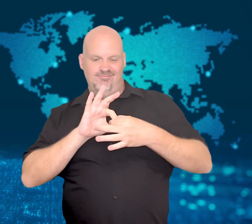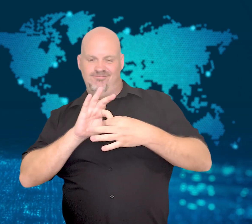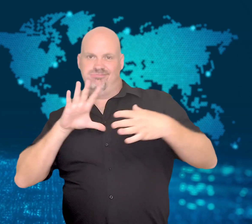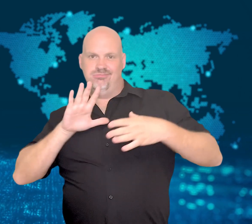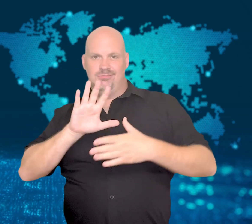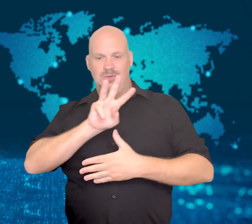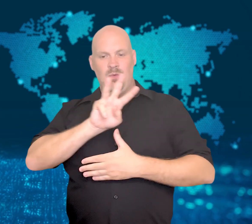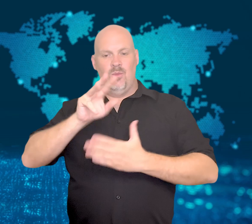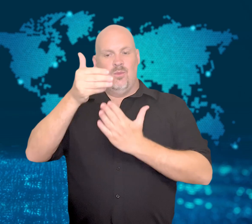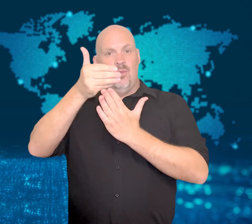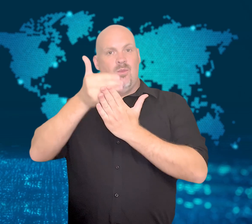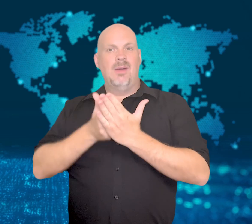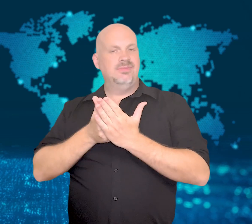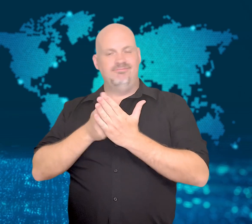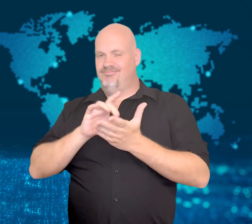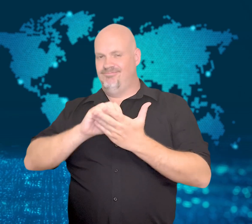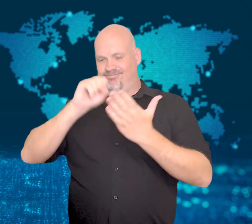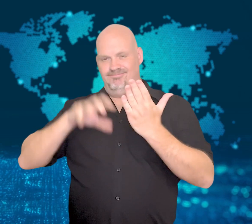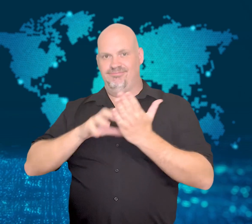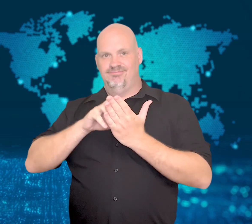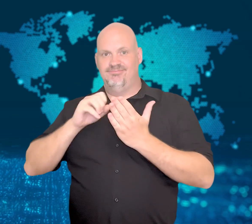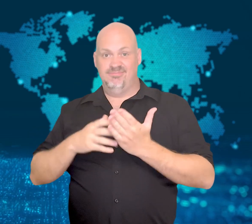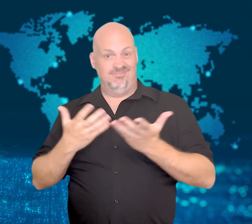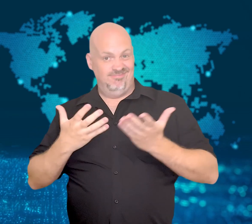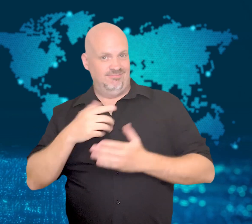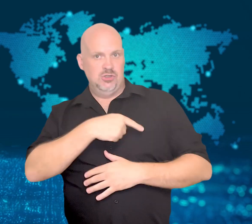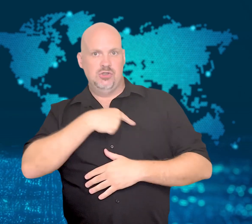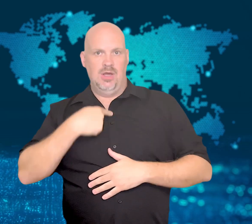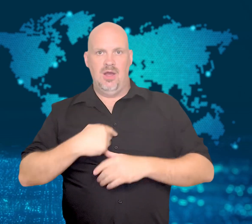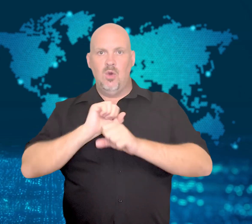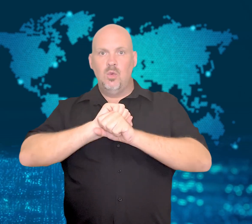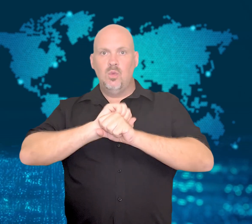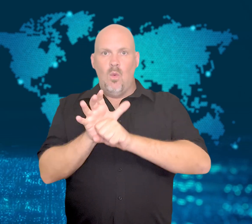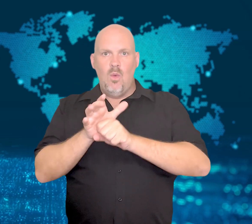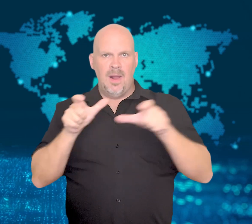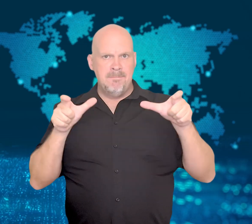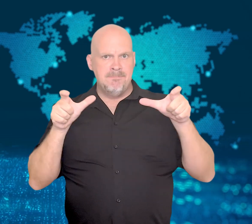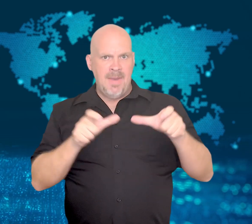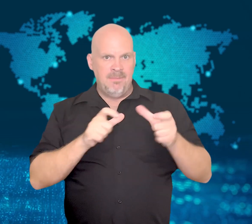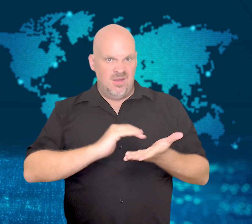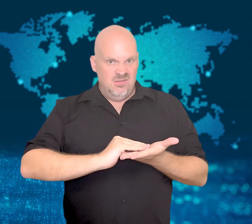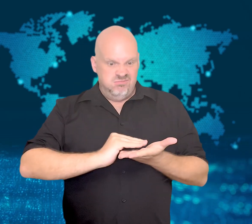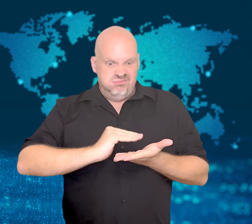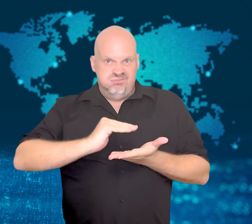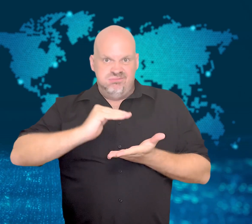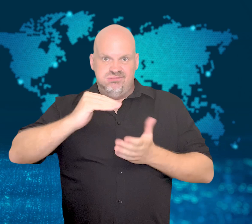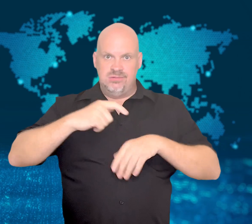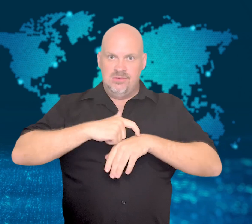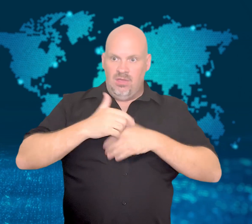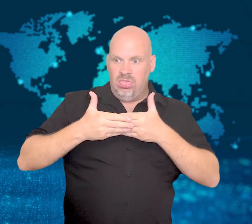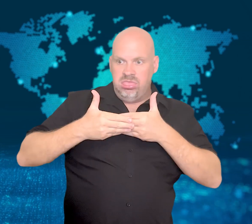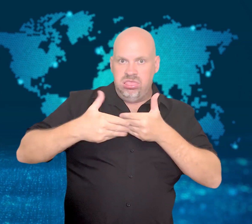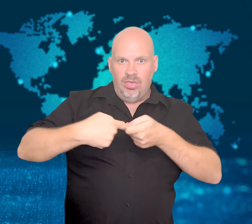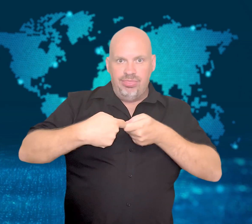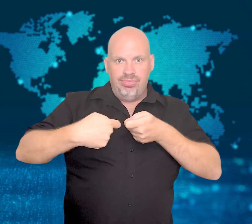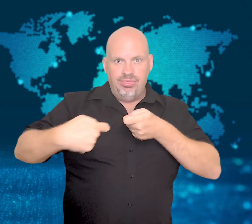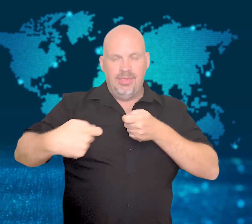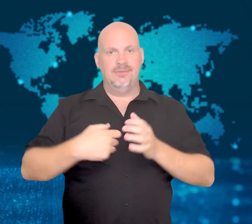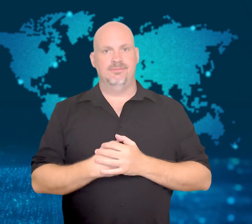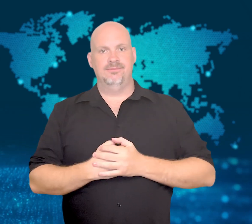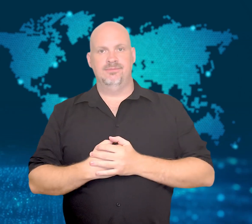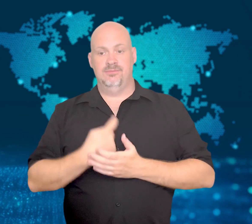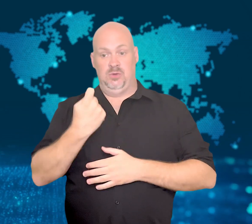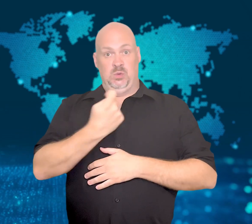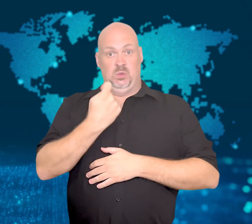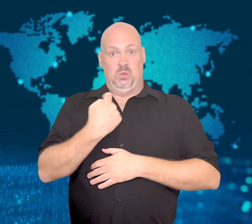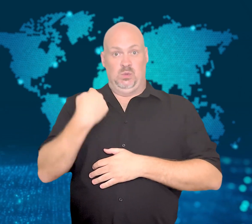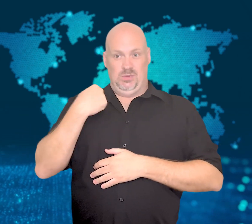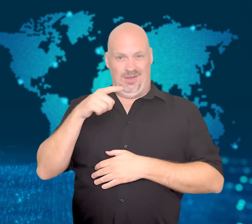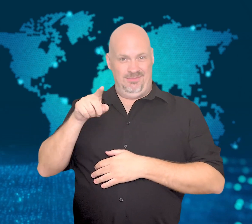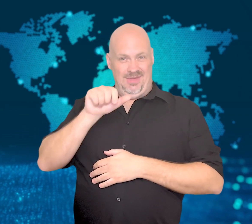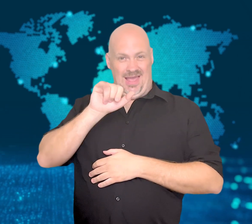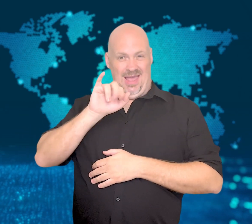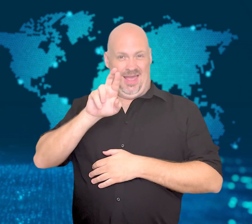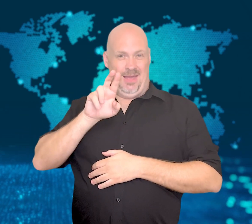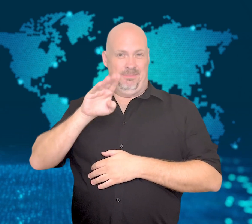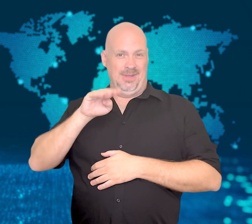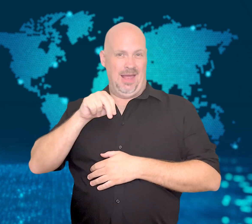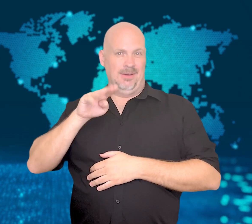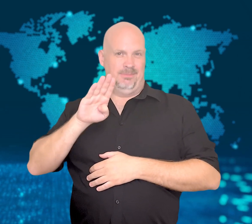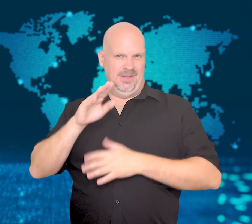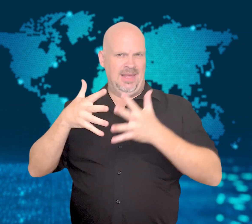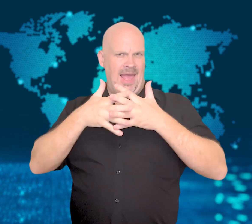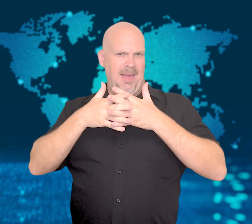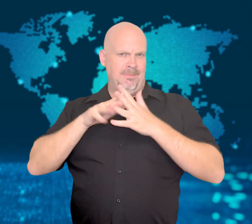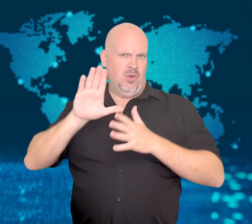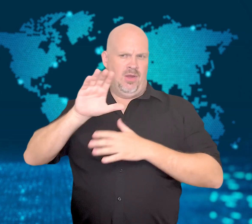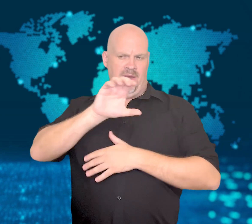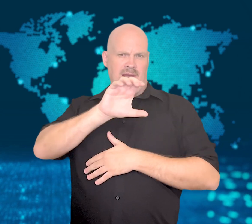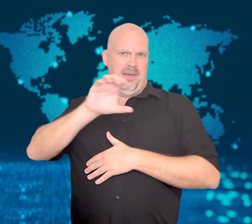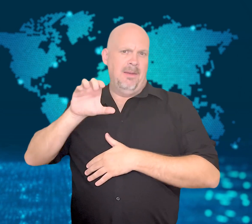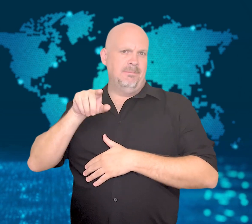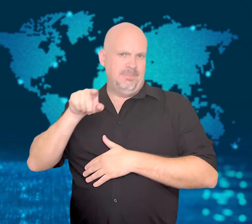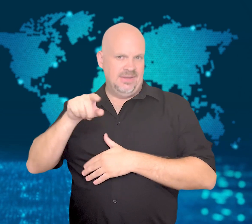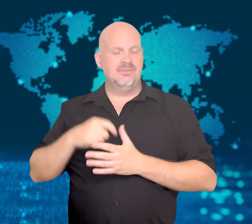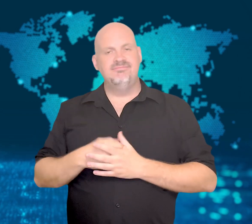On Tuesday, the US home rental company announced they will pull almost 150,000 listings from their site.